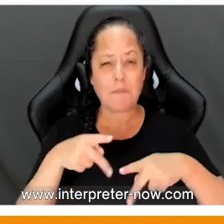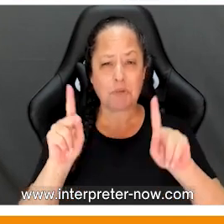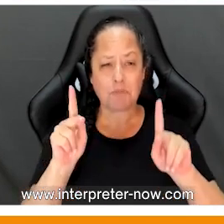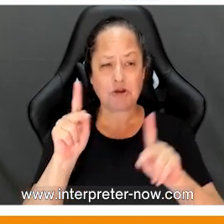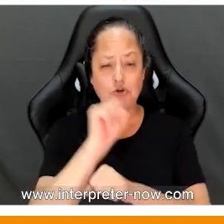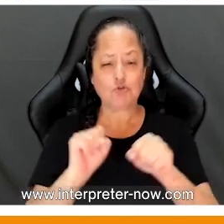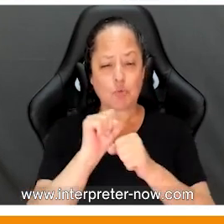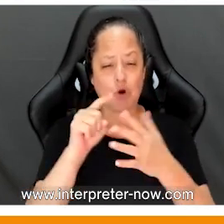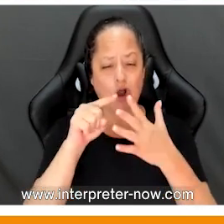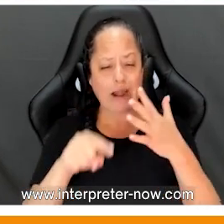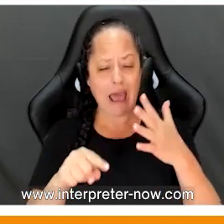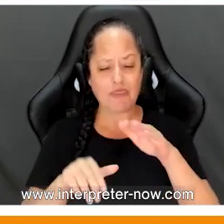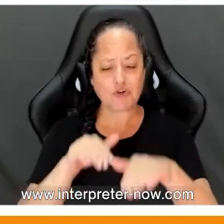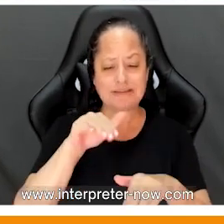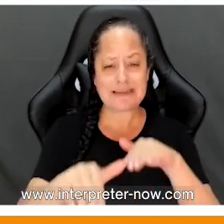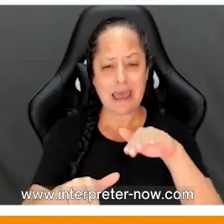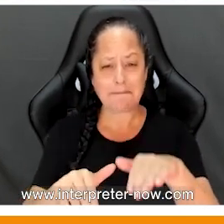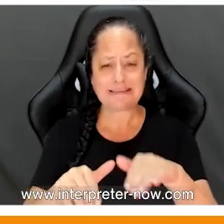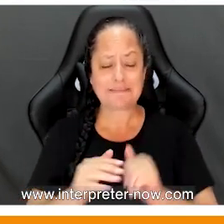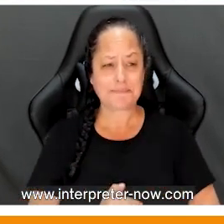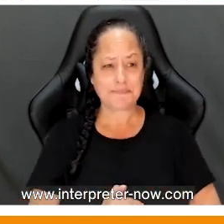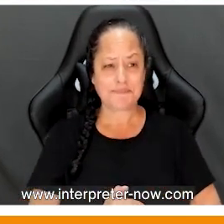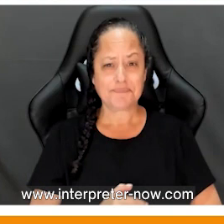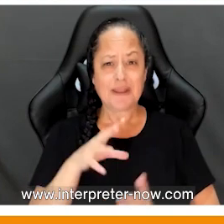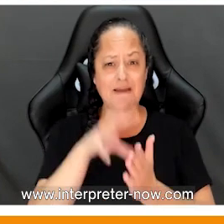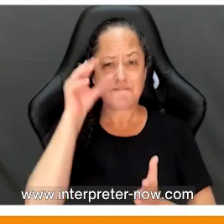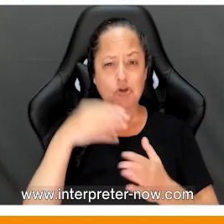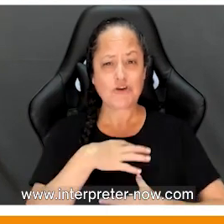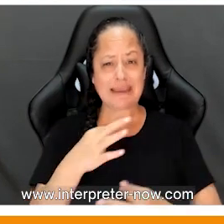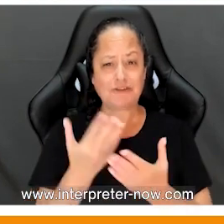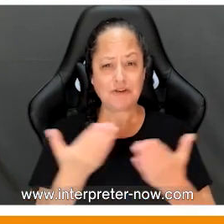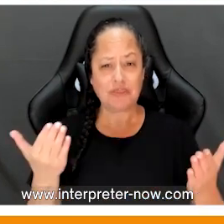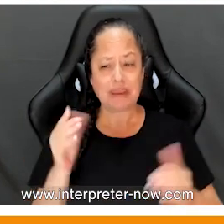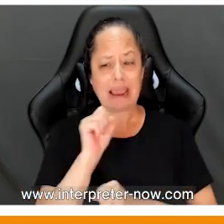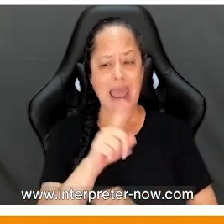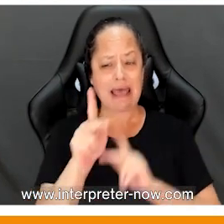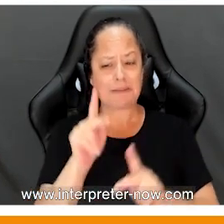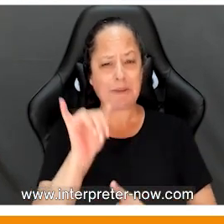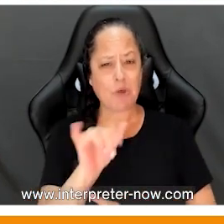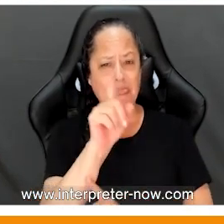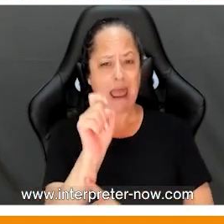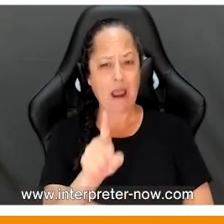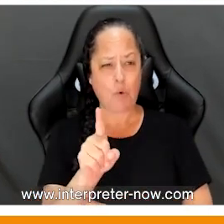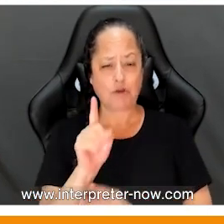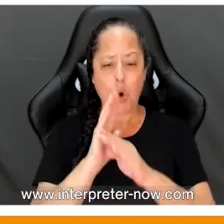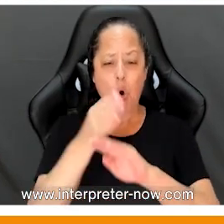But I've learned some interesting things and asking people that question over a hundred